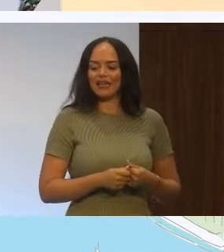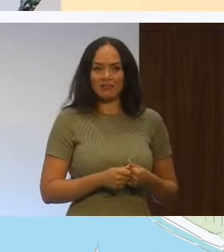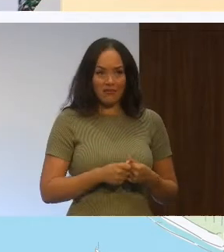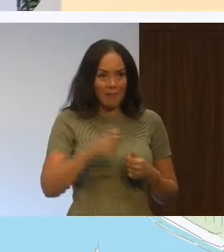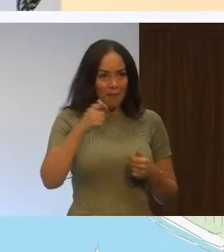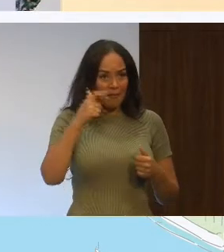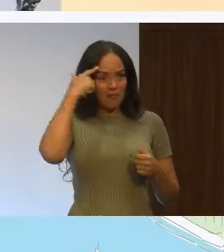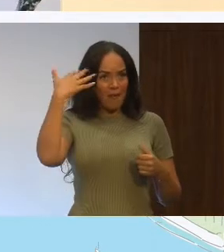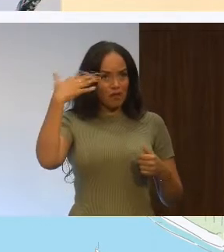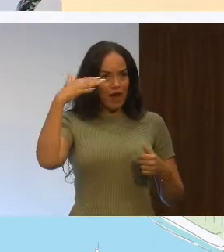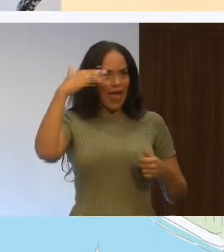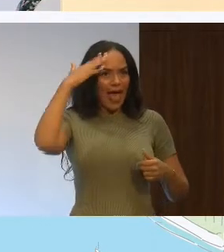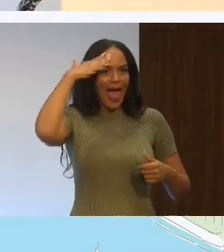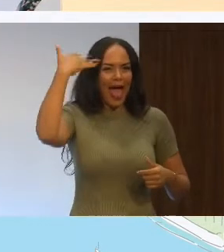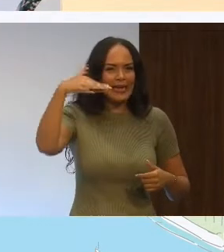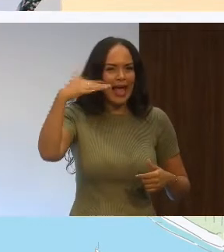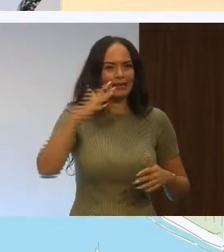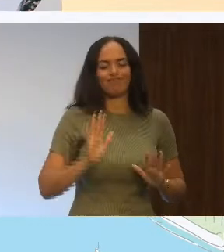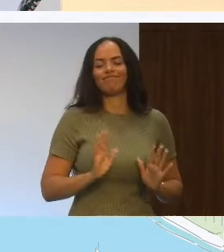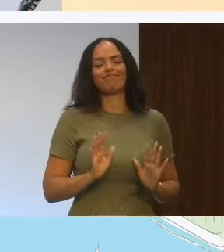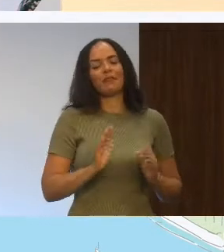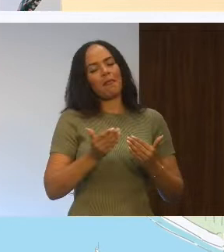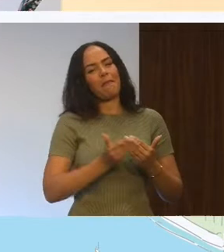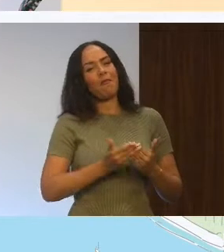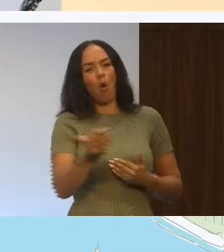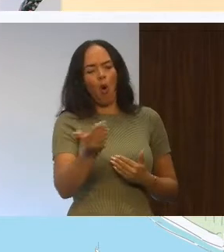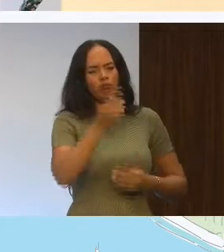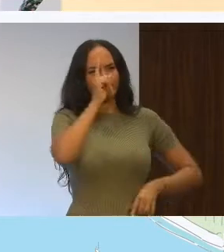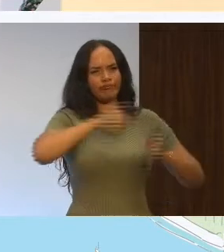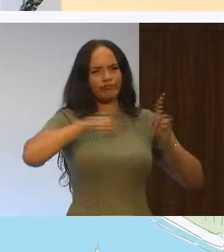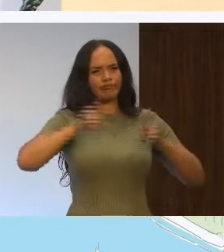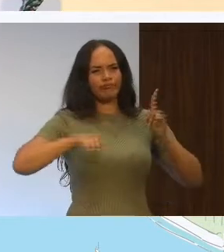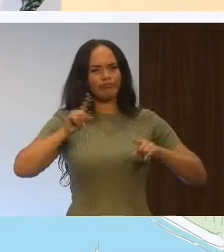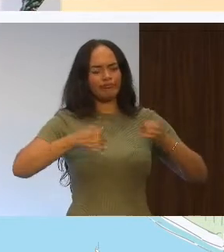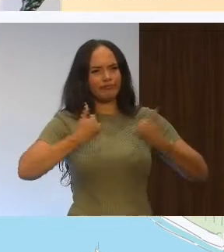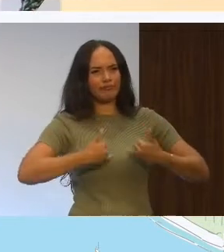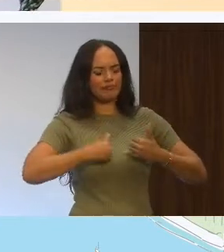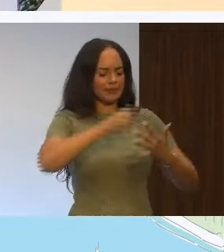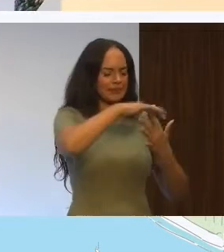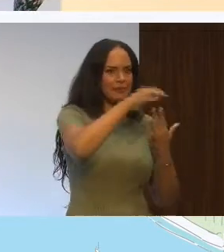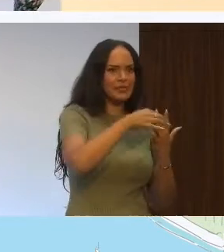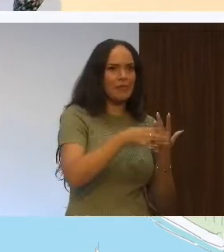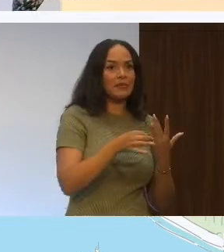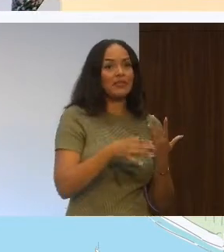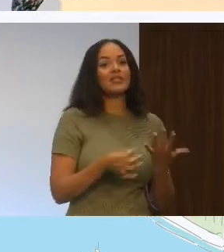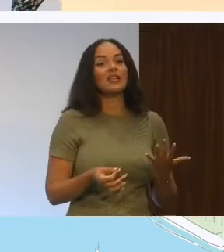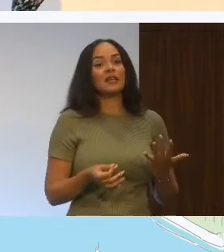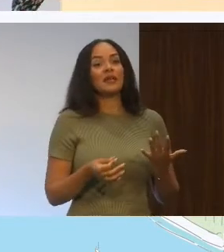and that prior to headache symptoms, patients can experience a variety of other symptoms that may warn that the headache is coming